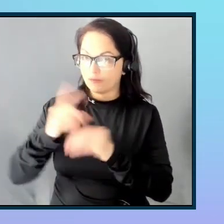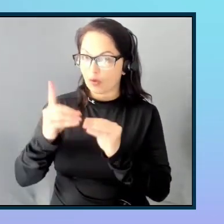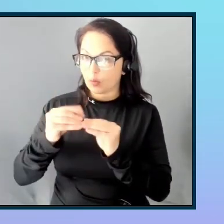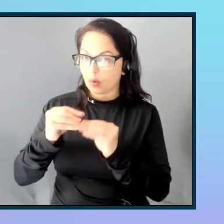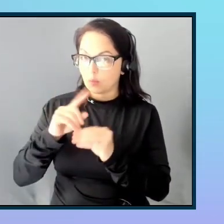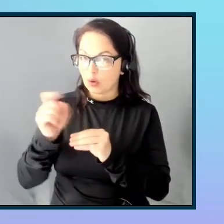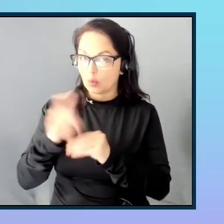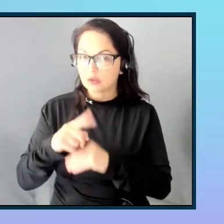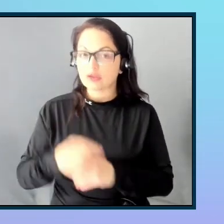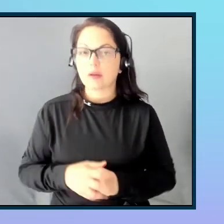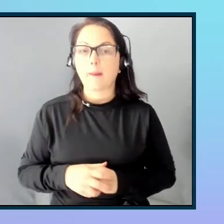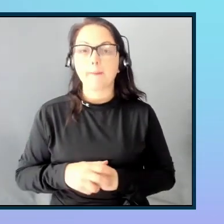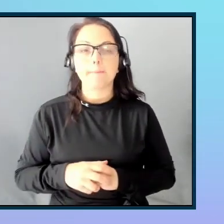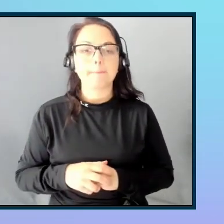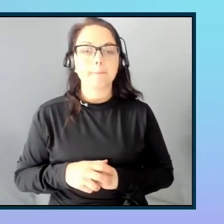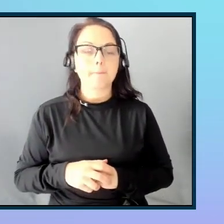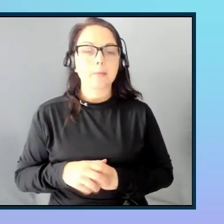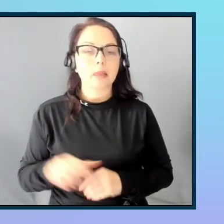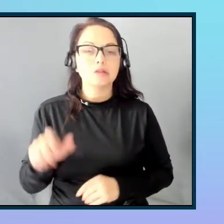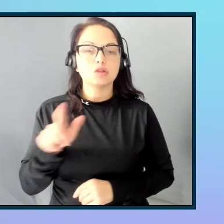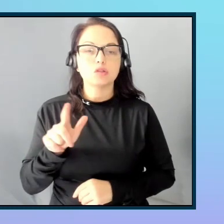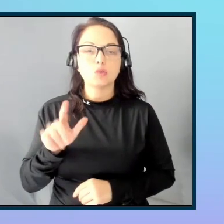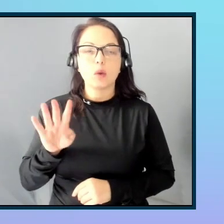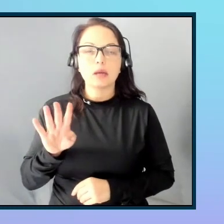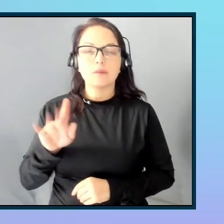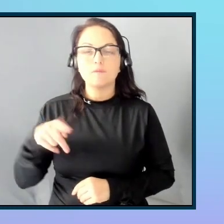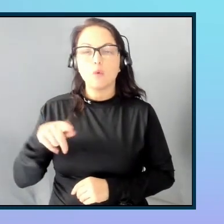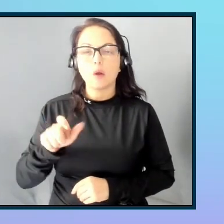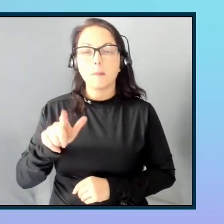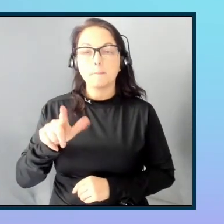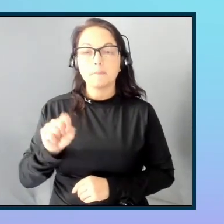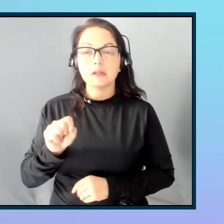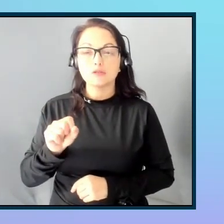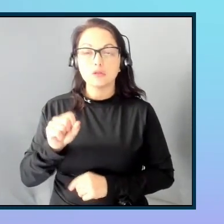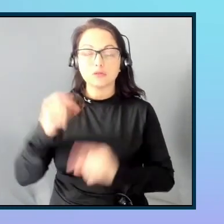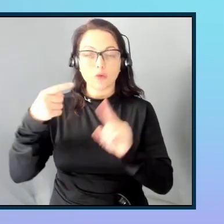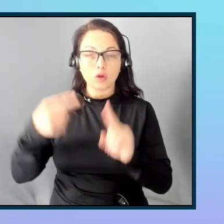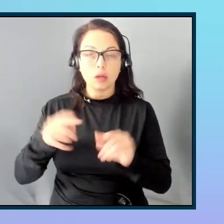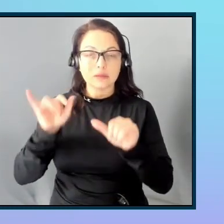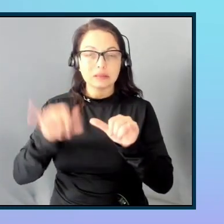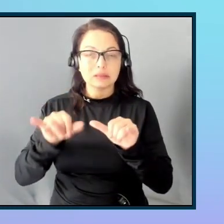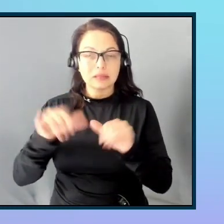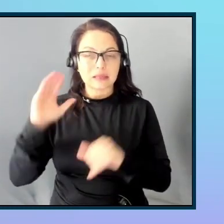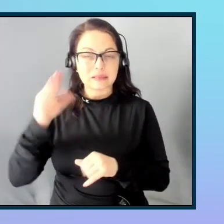24 pixels for a target size seems small when using a finger for eight foot.